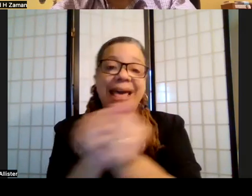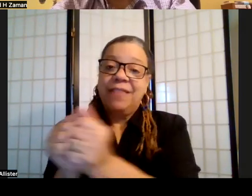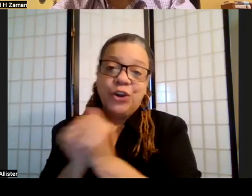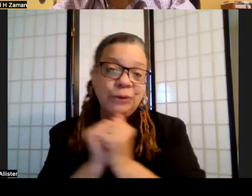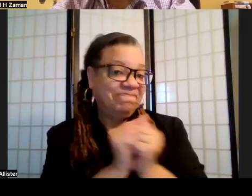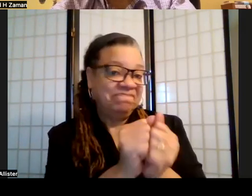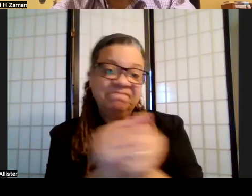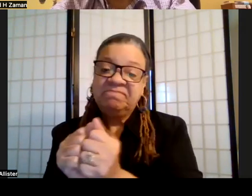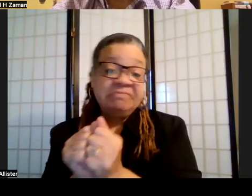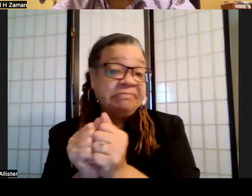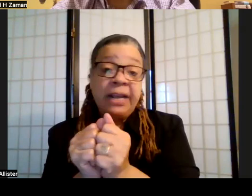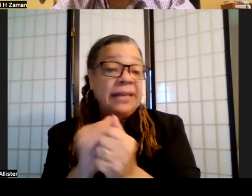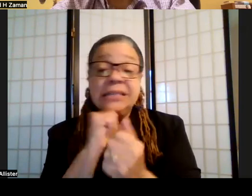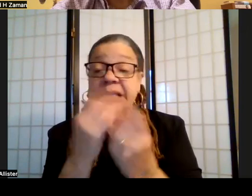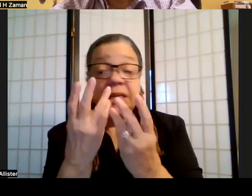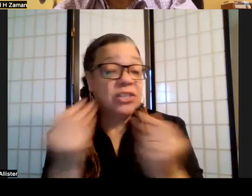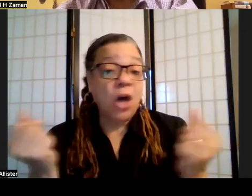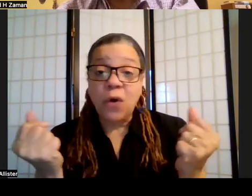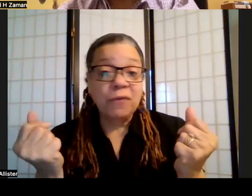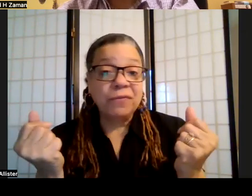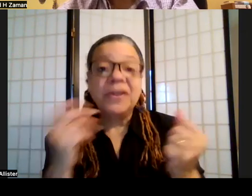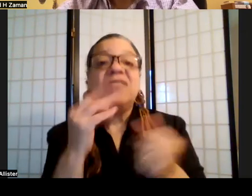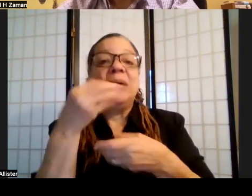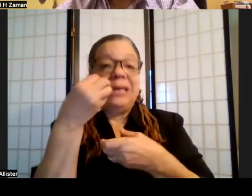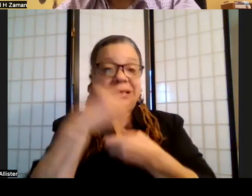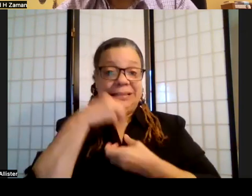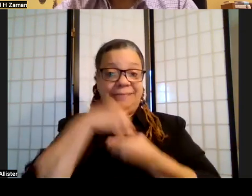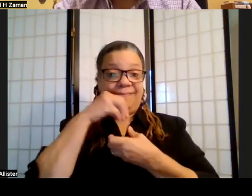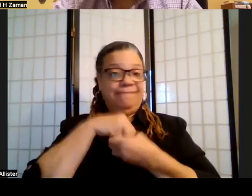solved if we only are inward looking. So, so some of those things--